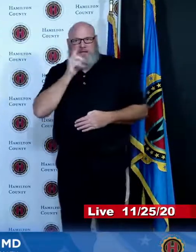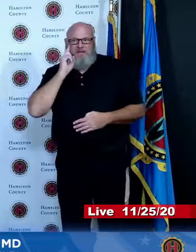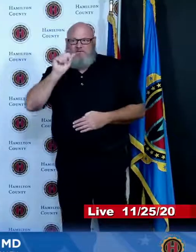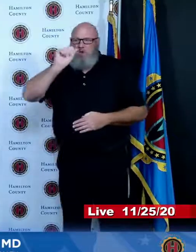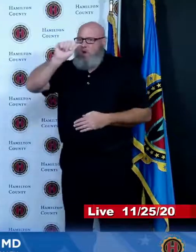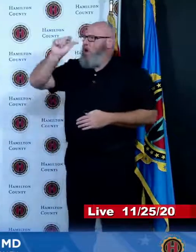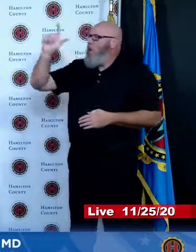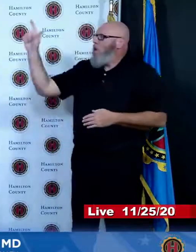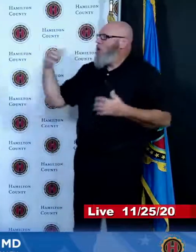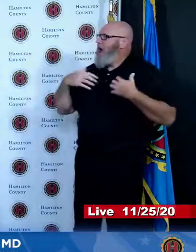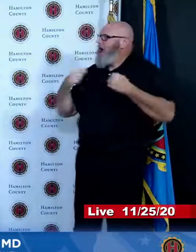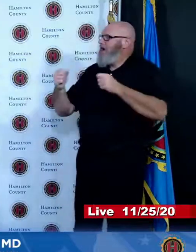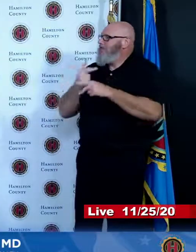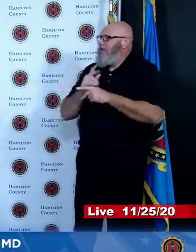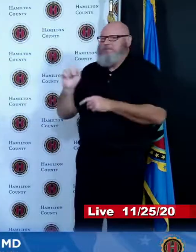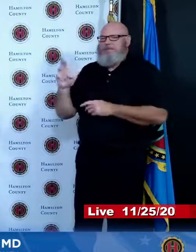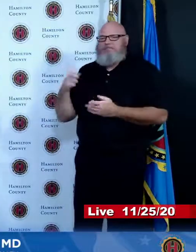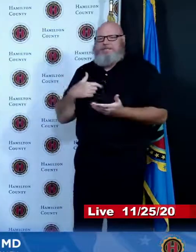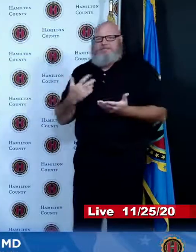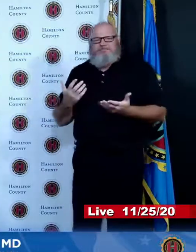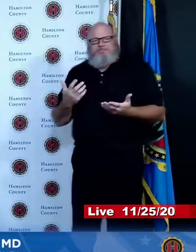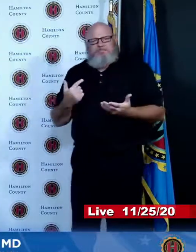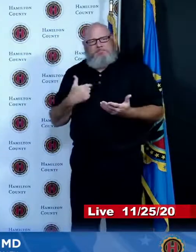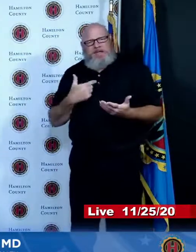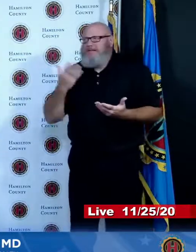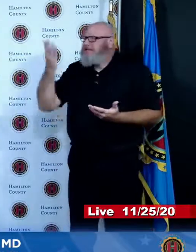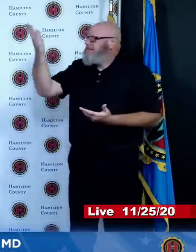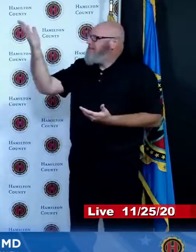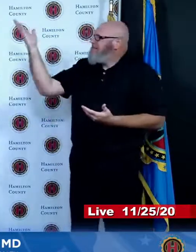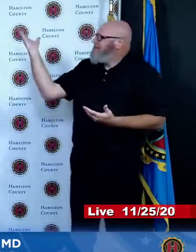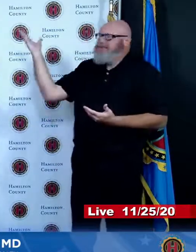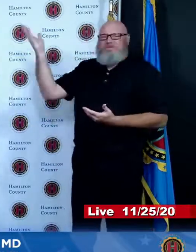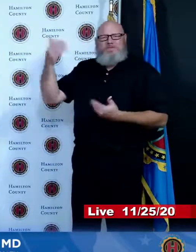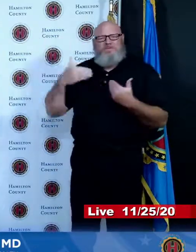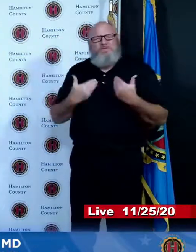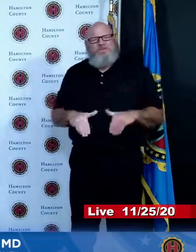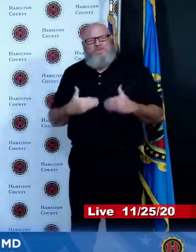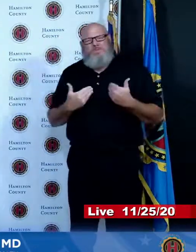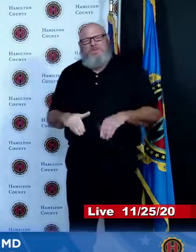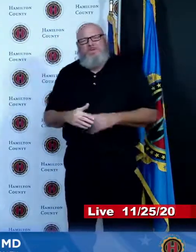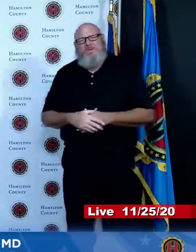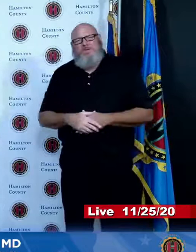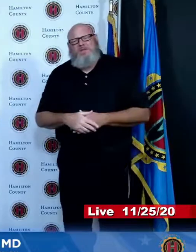but but I think we're willing to be the healthcare heroes that this community needs and we're willing